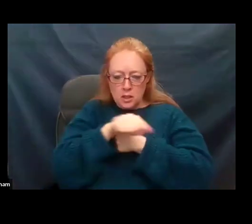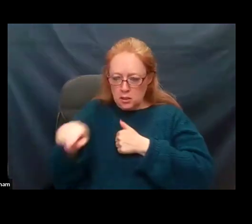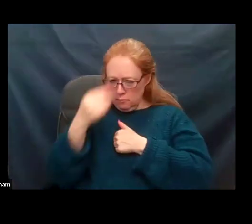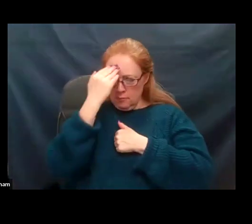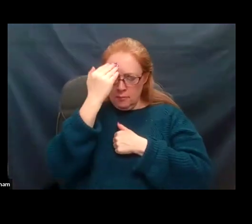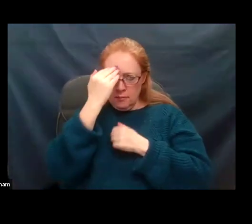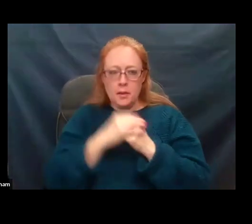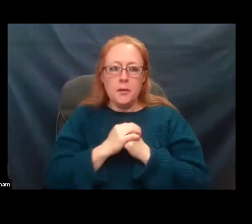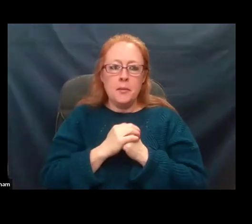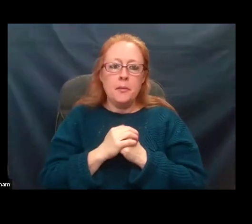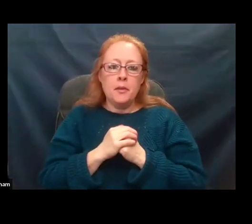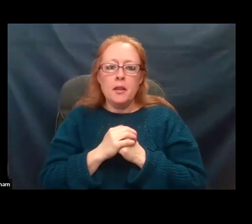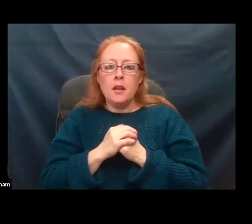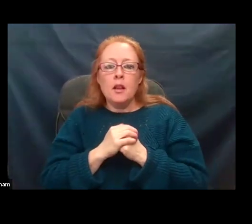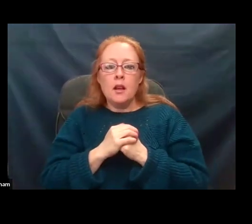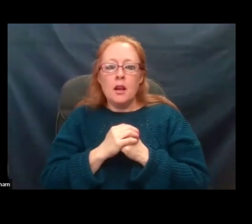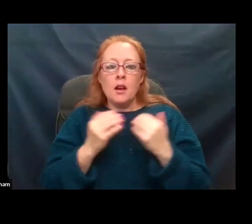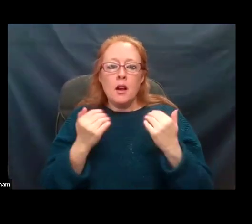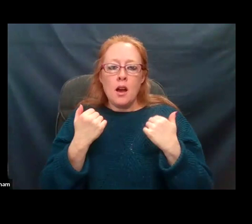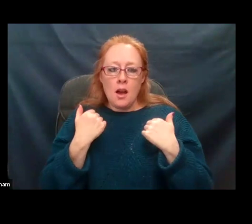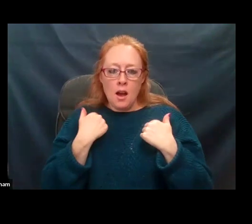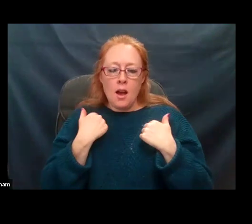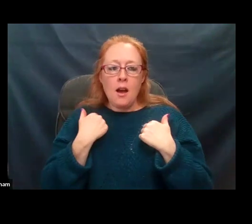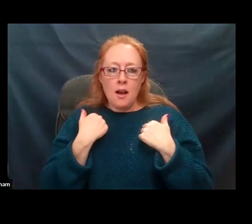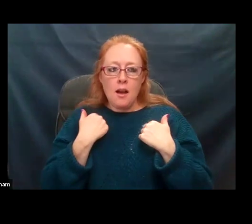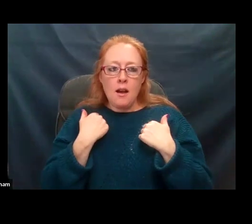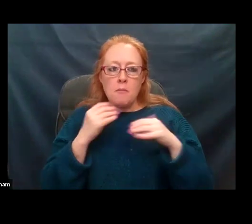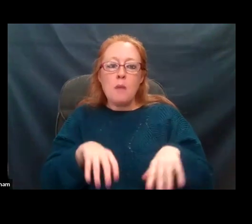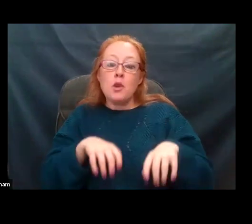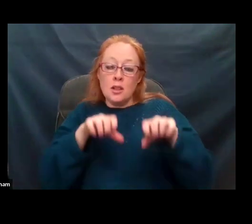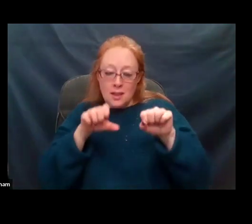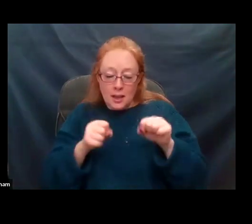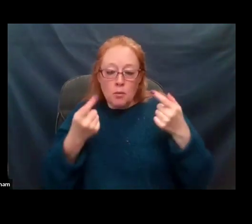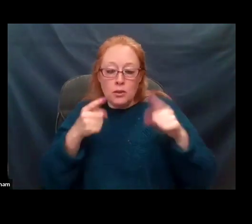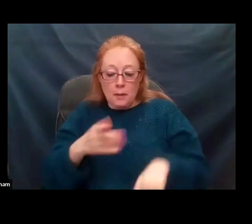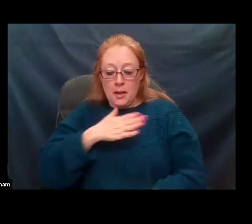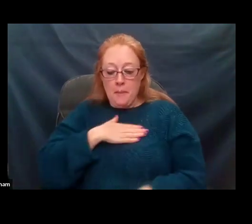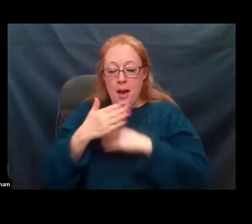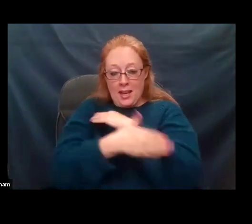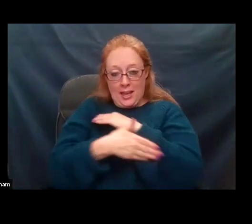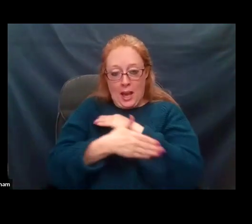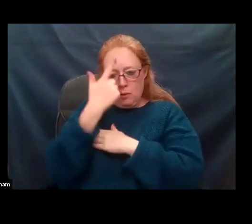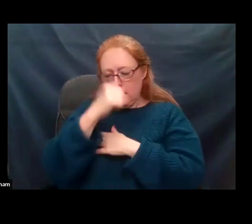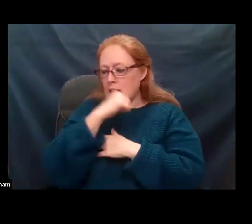I mean, you could identify people or figure out what role you're taking, what places that you can do. I mean I haven't got the means to go to Topeka on a regular basis.